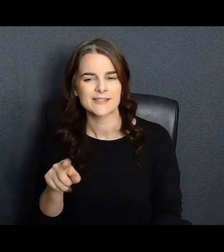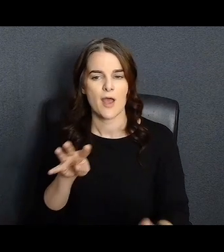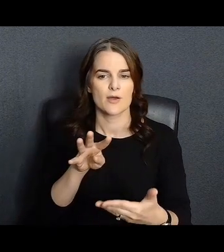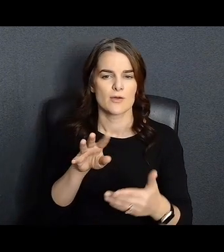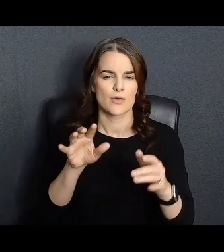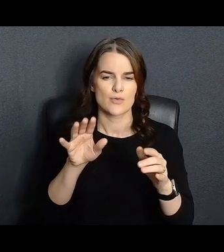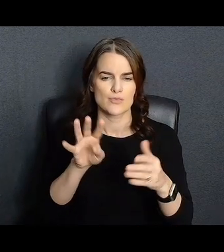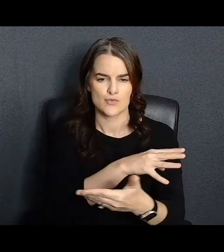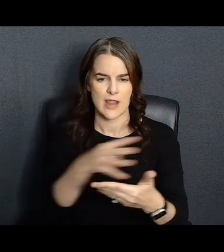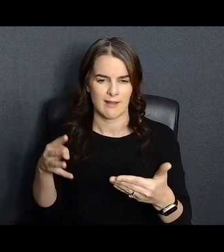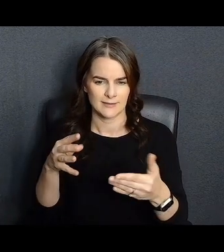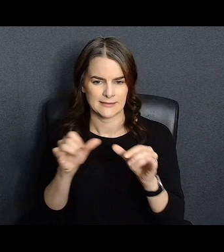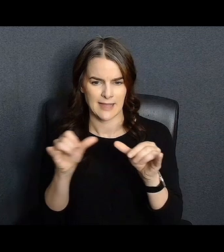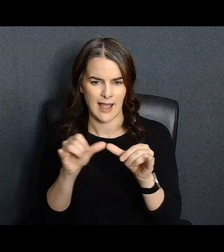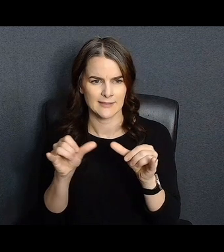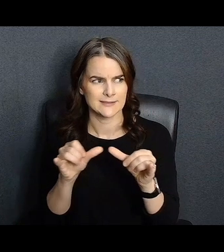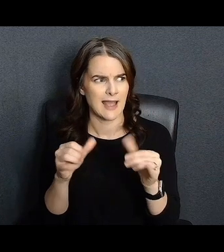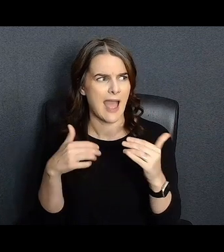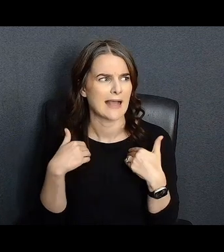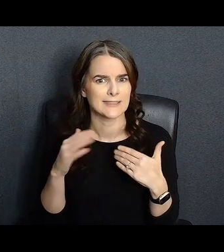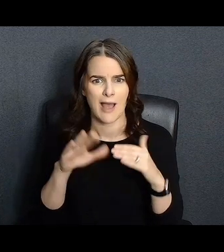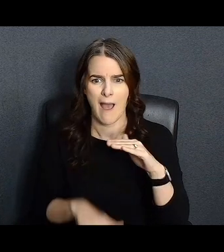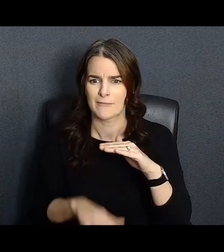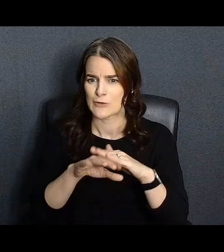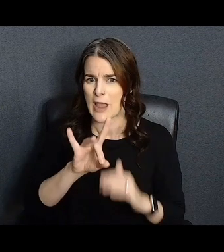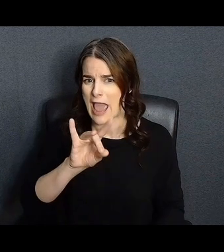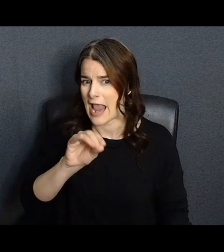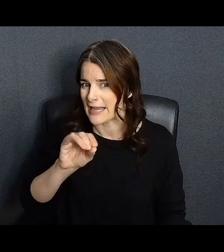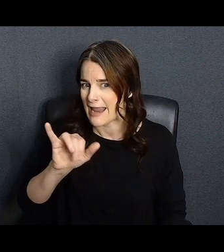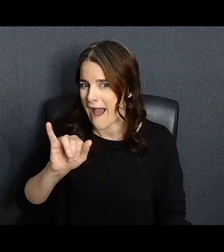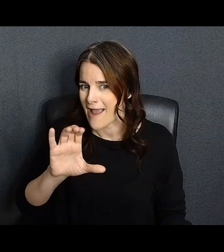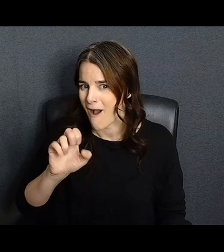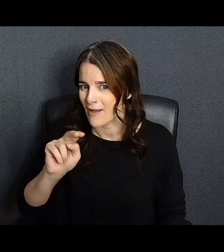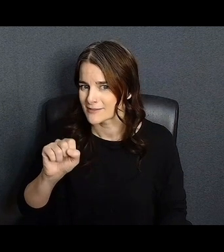I think there's real estate on here at once for 80-something icons--